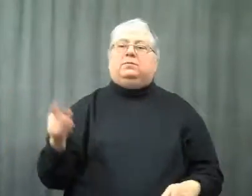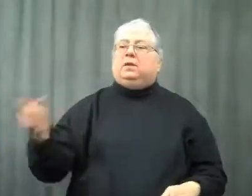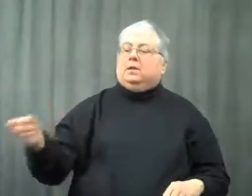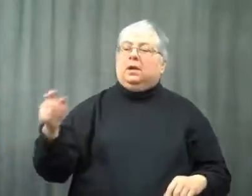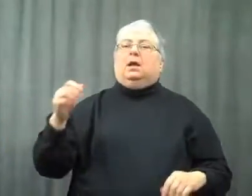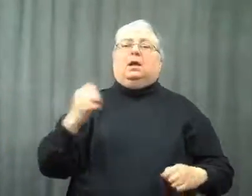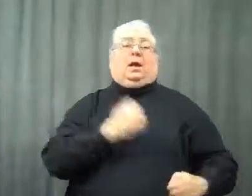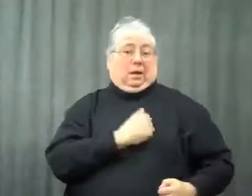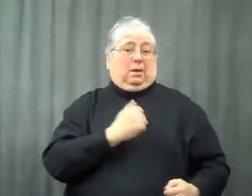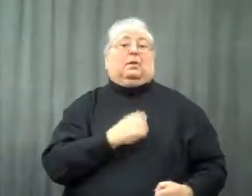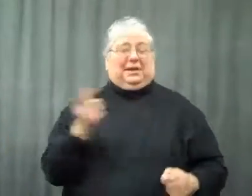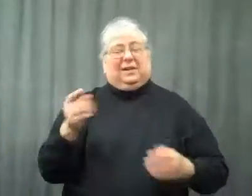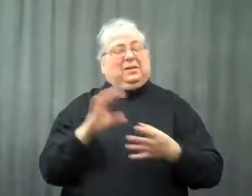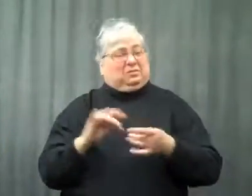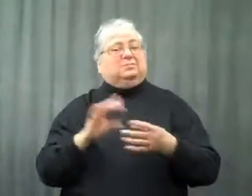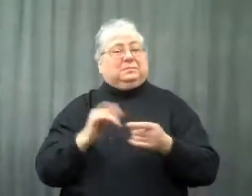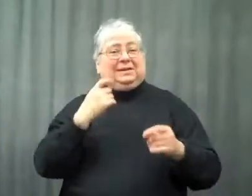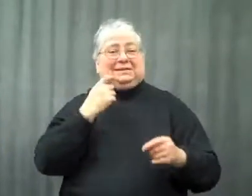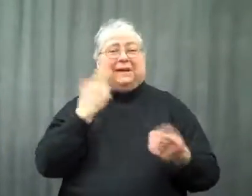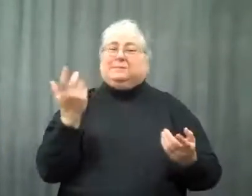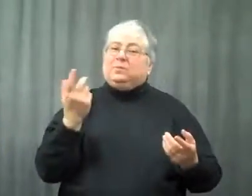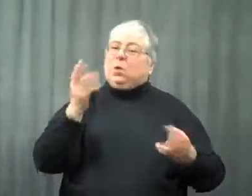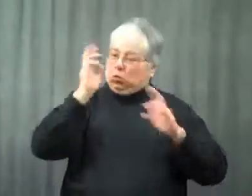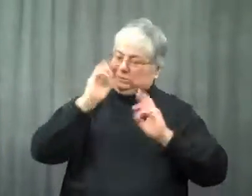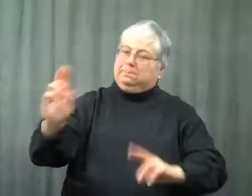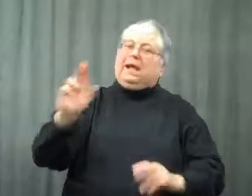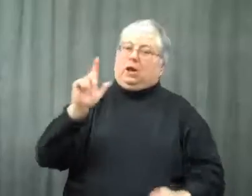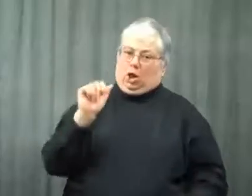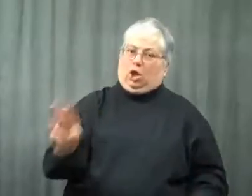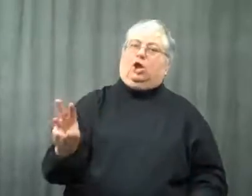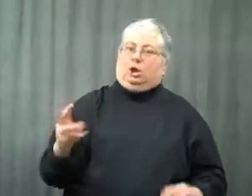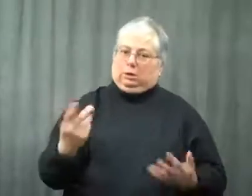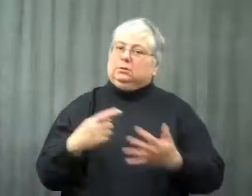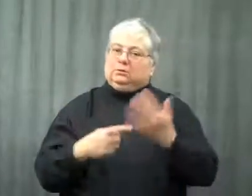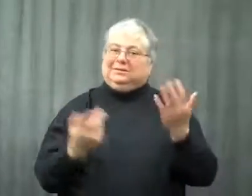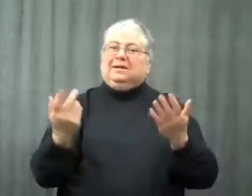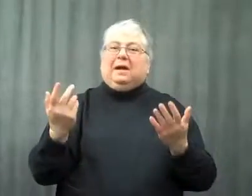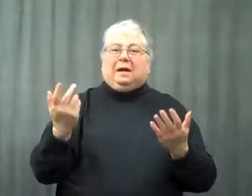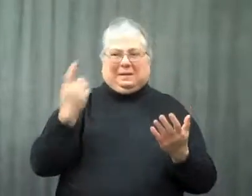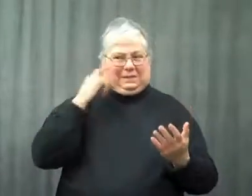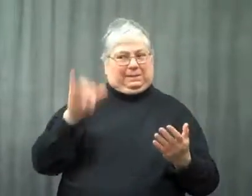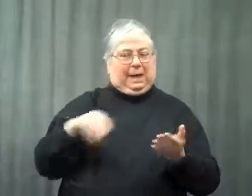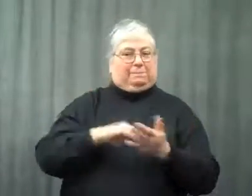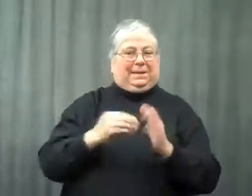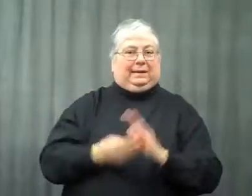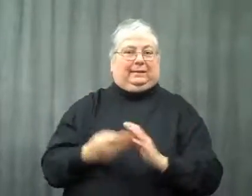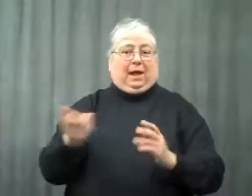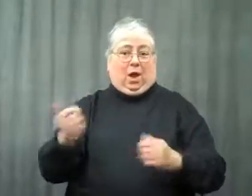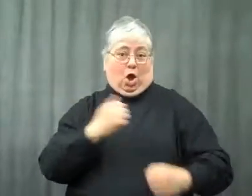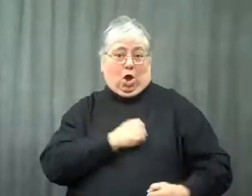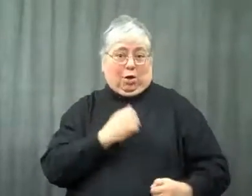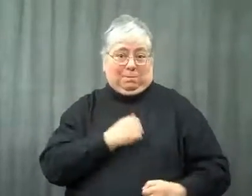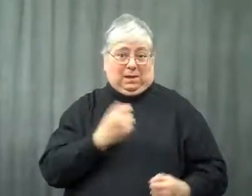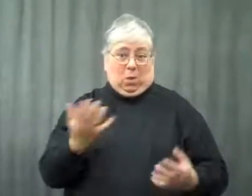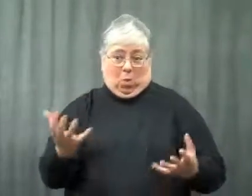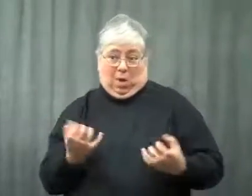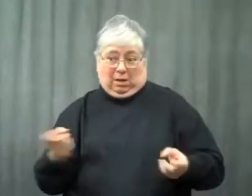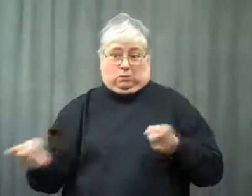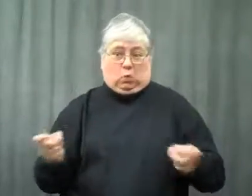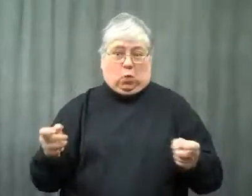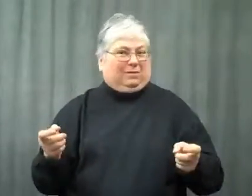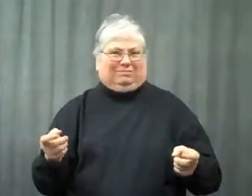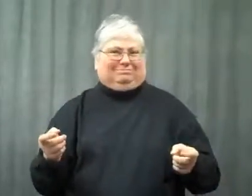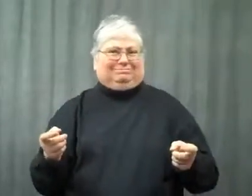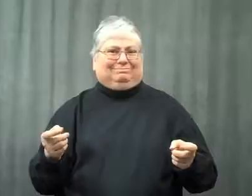The military stated it respected the law, which indicated the military didn't want to rule.